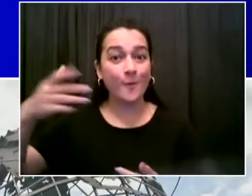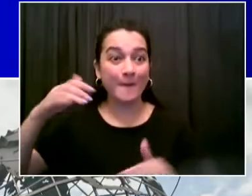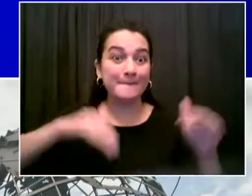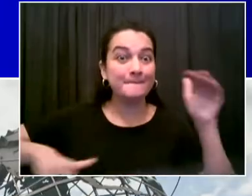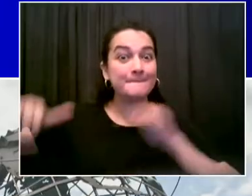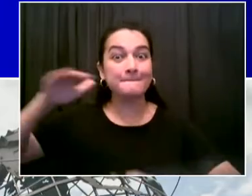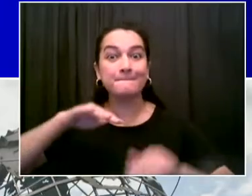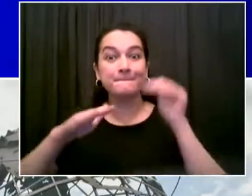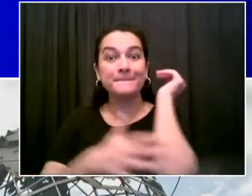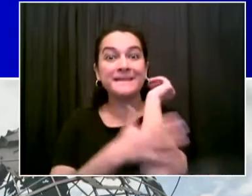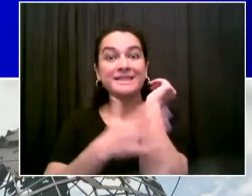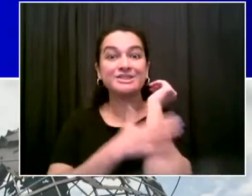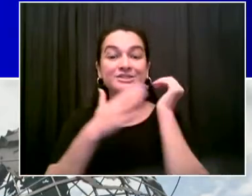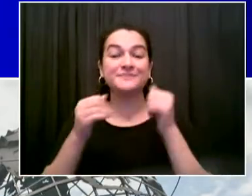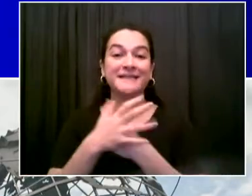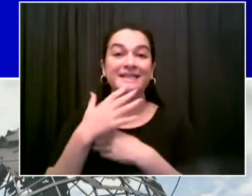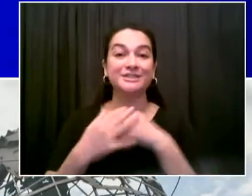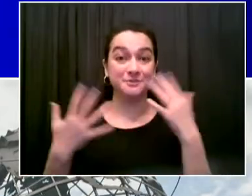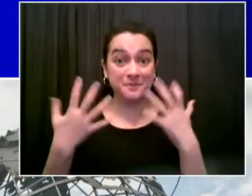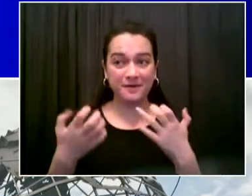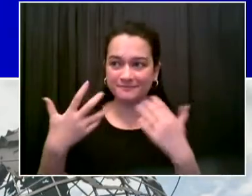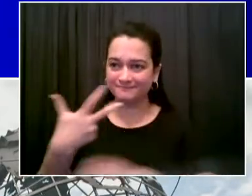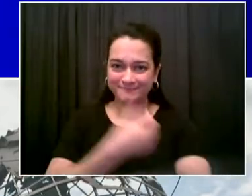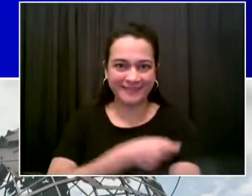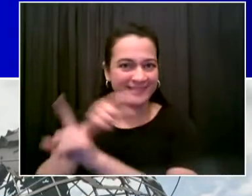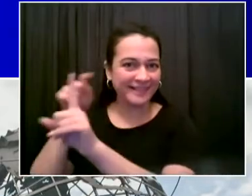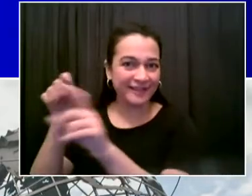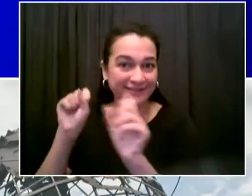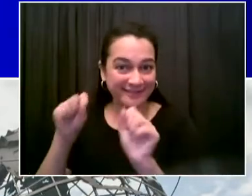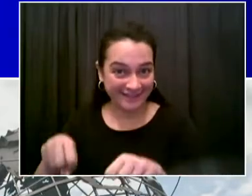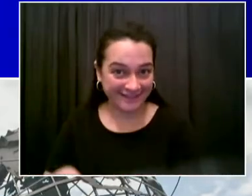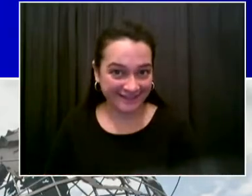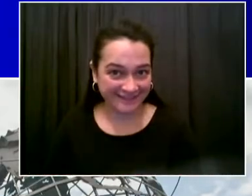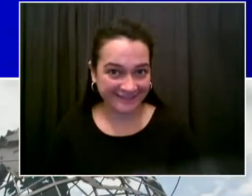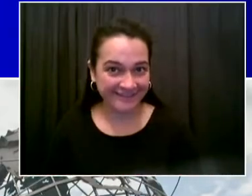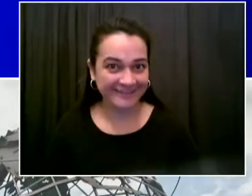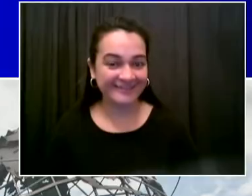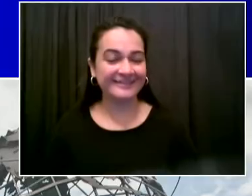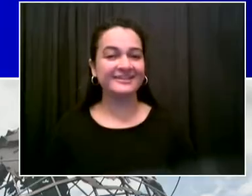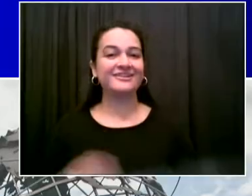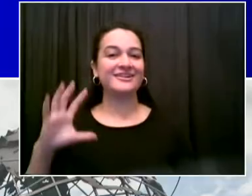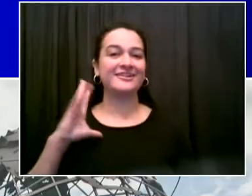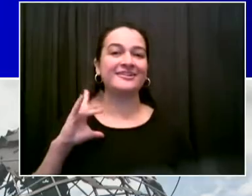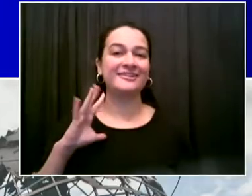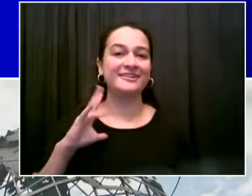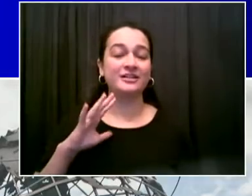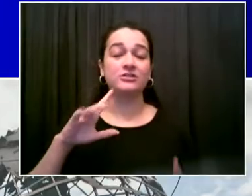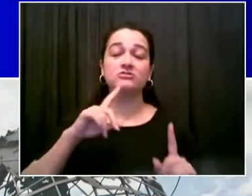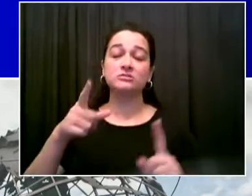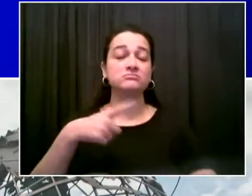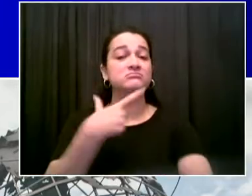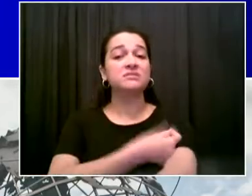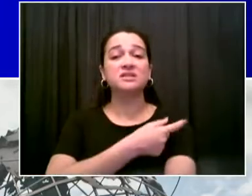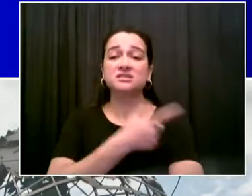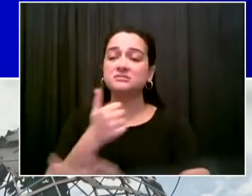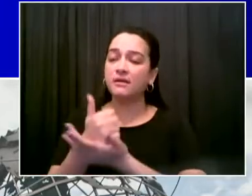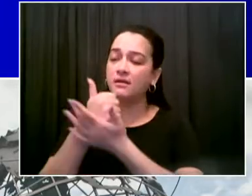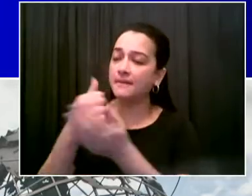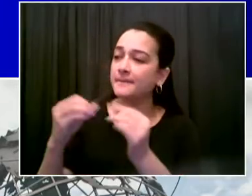GET YOUR SHOT AND THEN HIT THE BEACH. WHA WTE NWAT FOR EVERYONE WE WANT EVERYONE TO BE